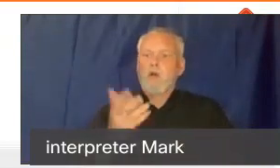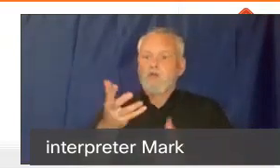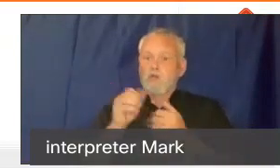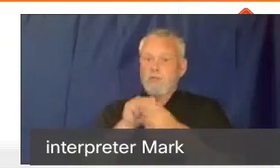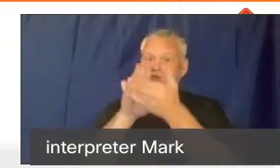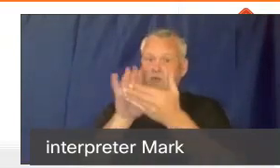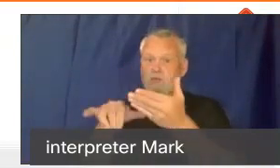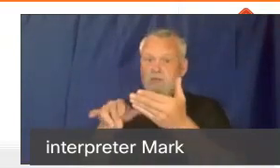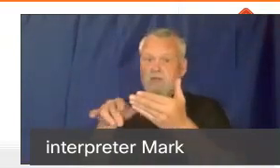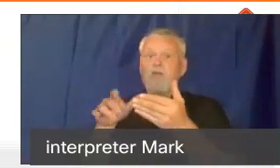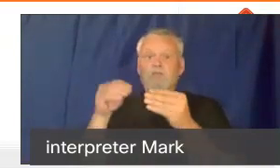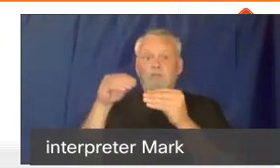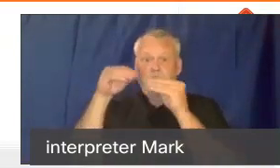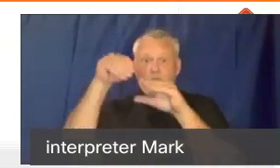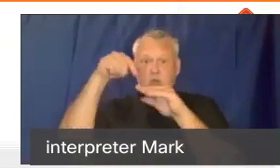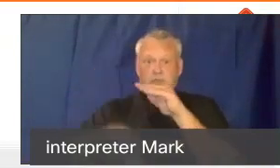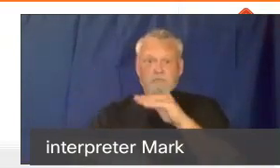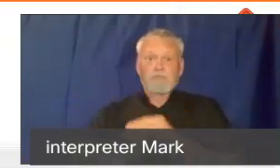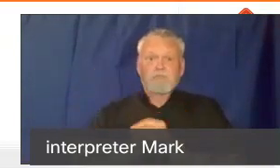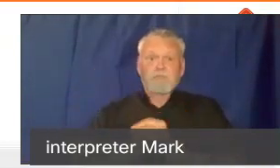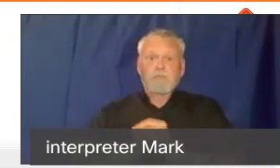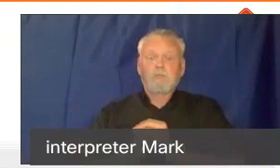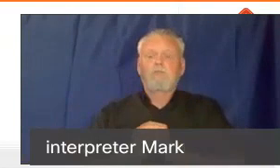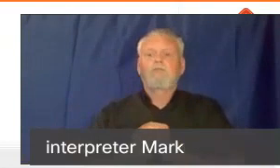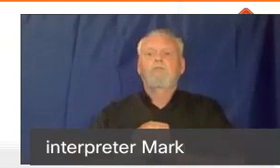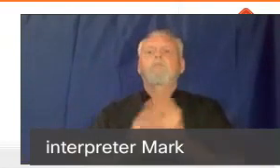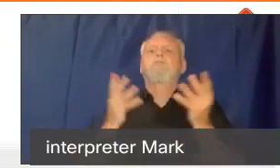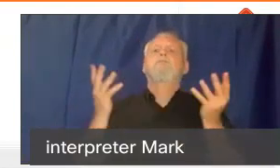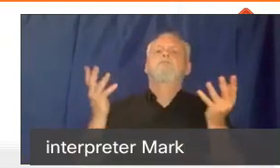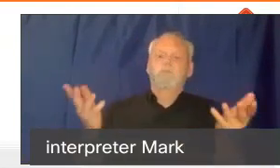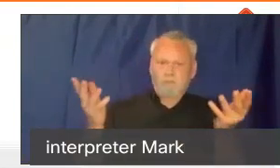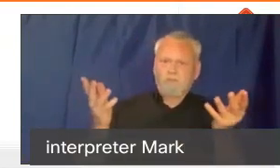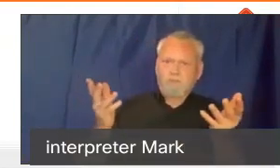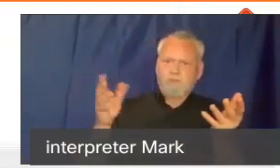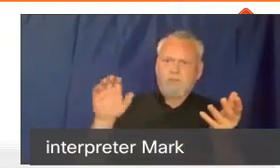Further yeah, yeah. Just yeah so the limits.